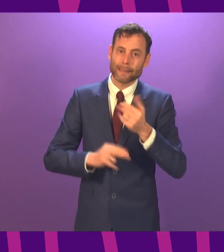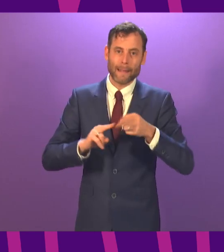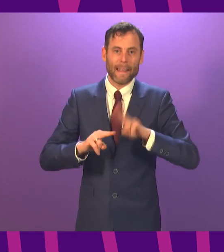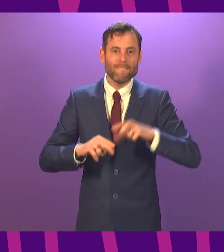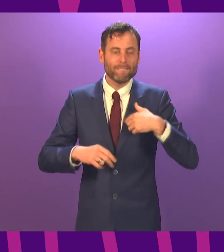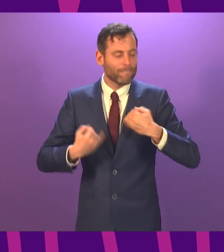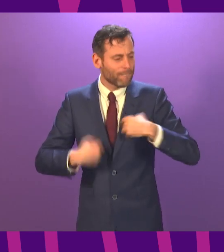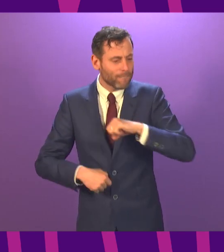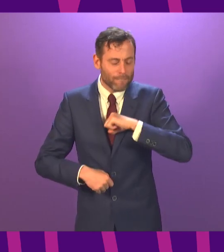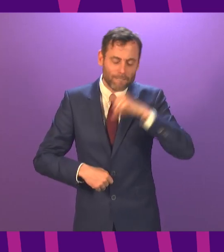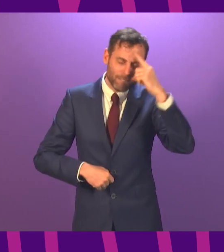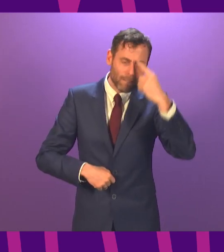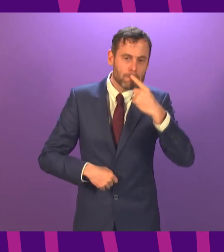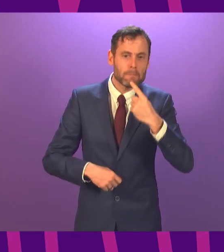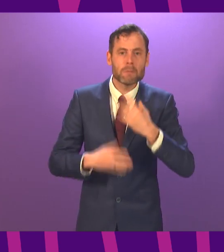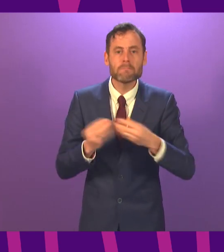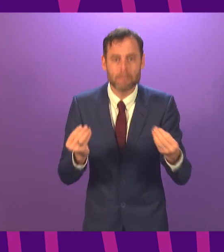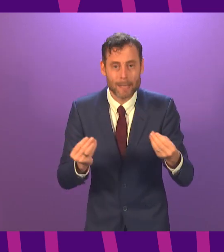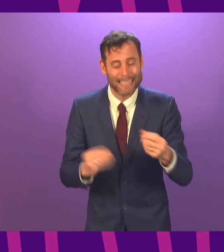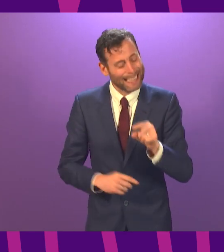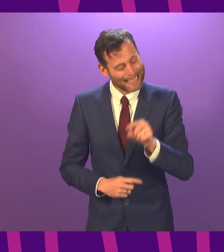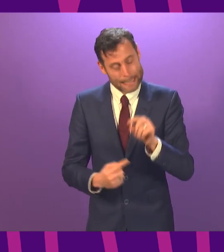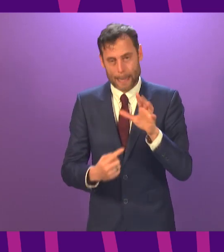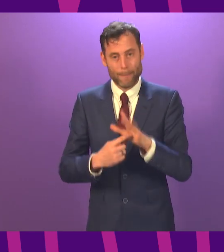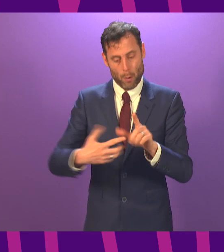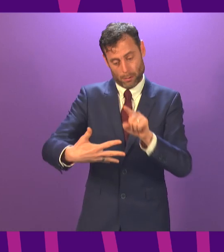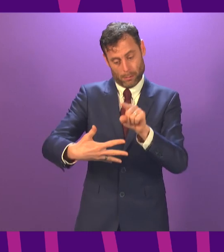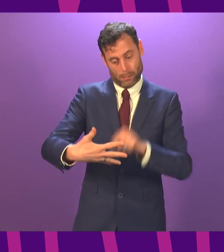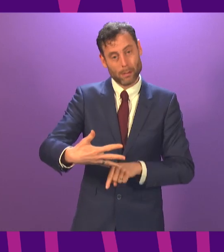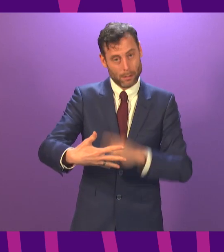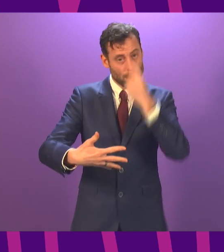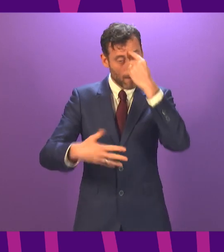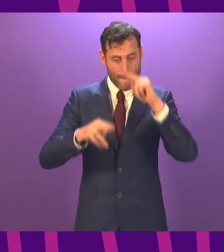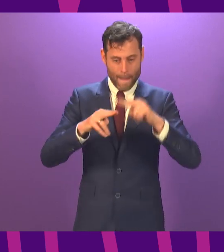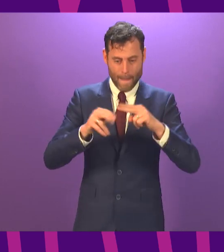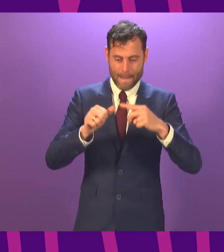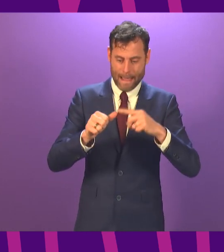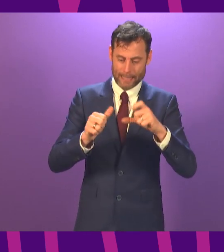the new strain of the virus and they mean that, while the vaccination programme proceeds,